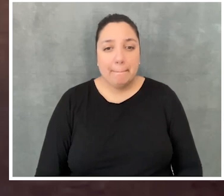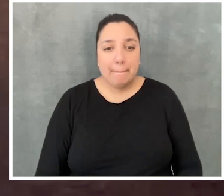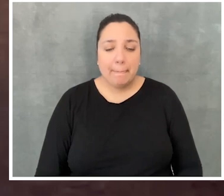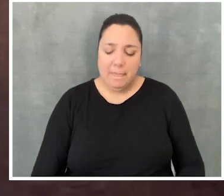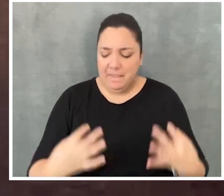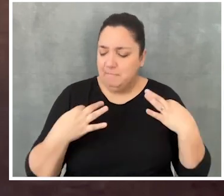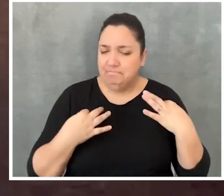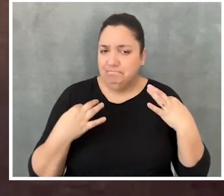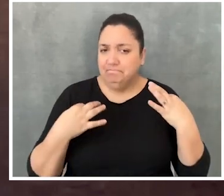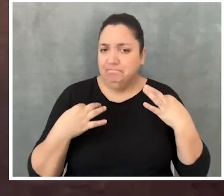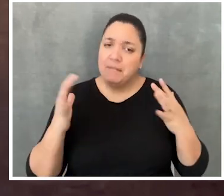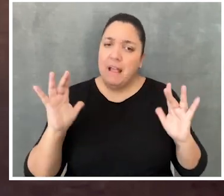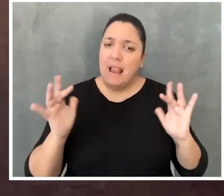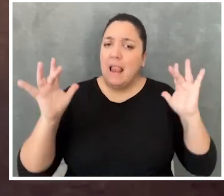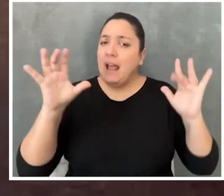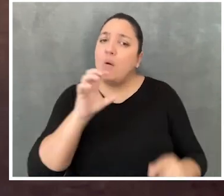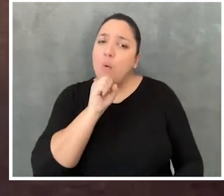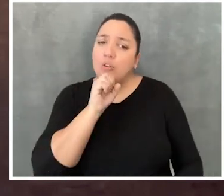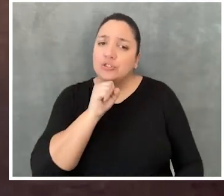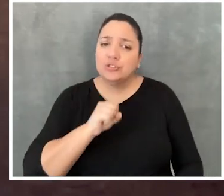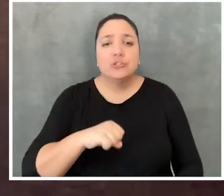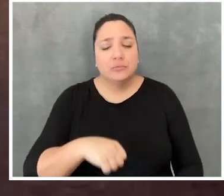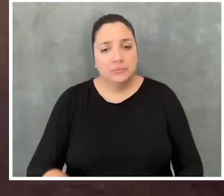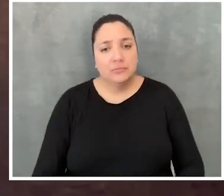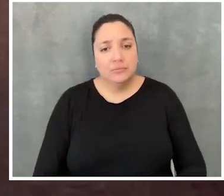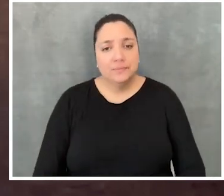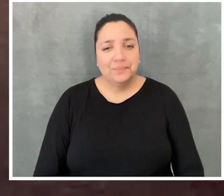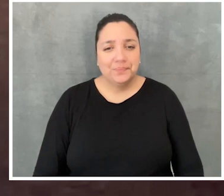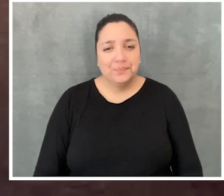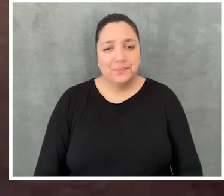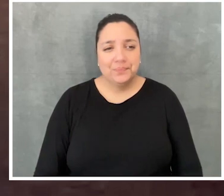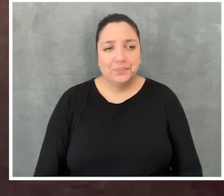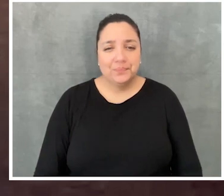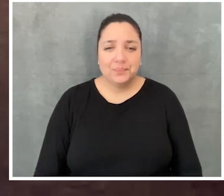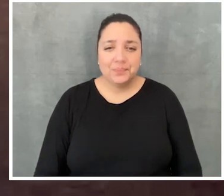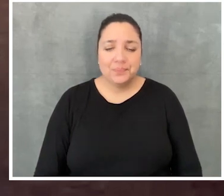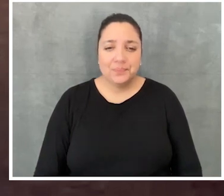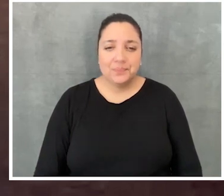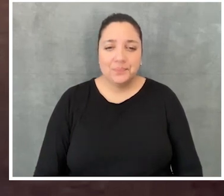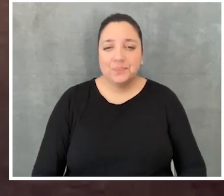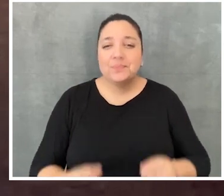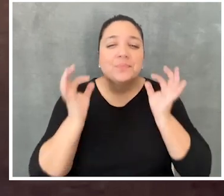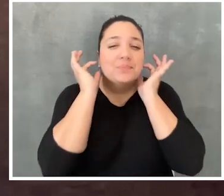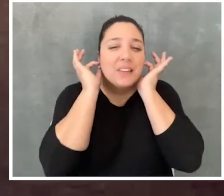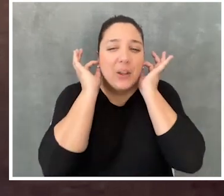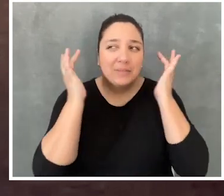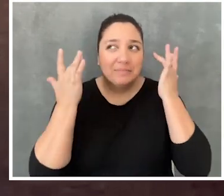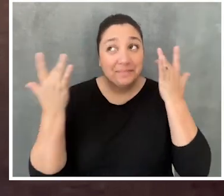light orange colored shirt on today and some sparkly earrings, I guess.